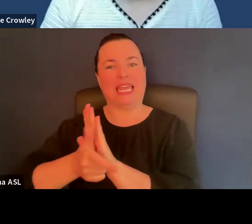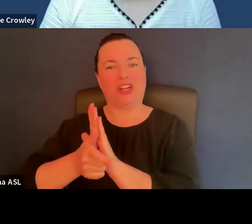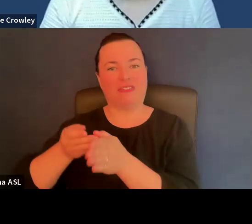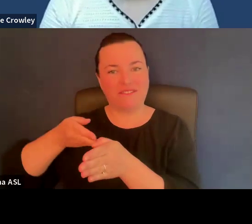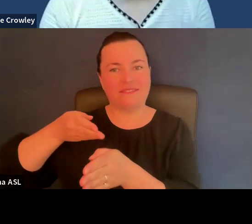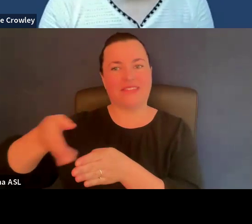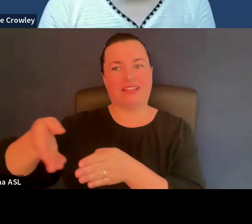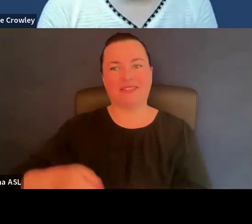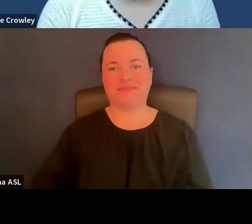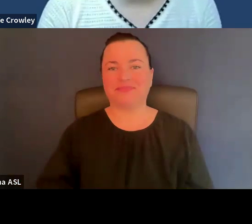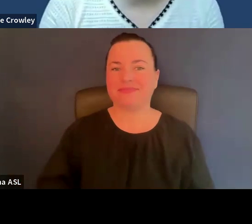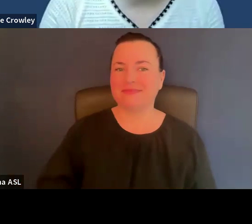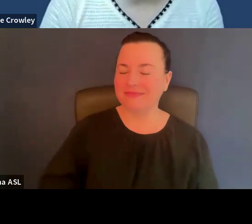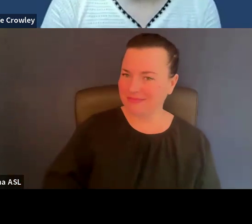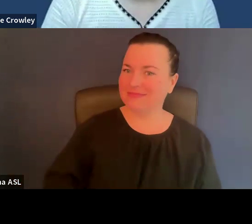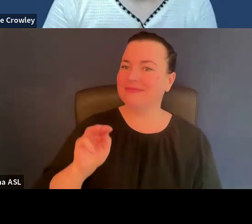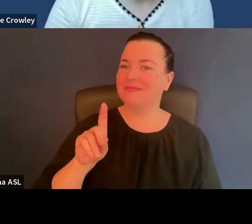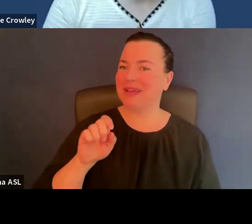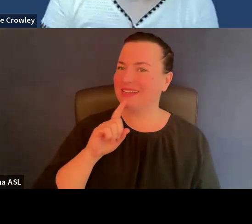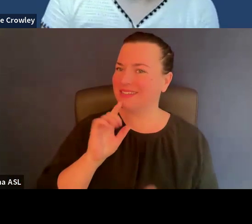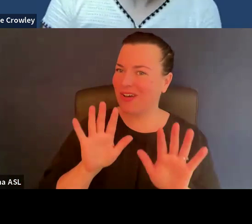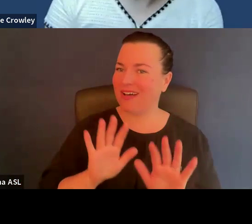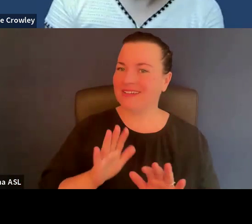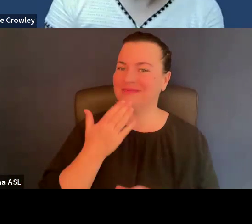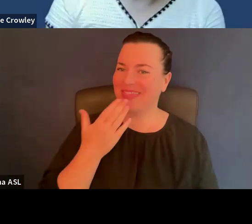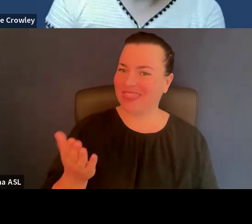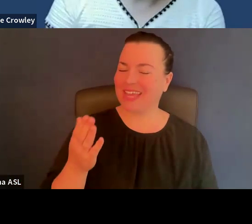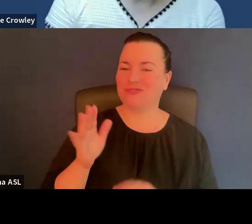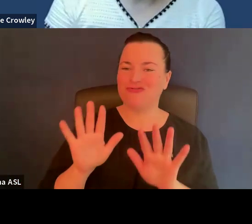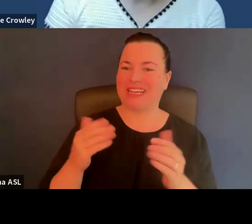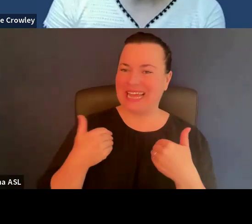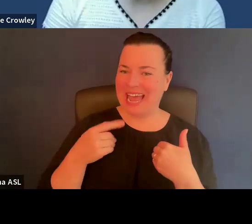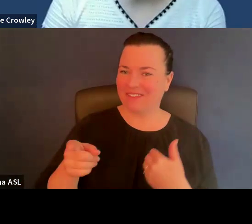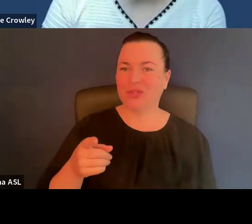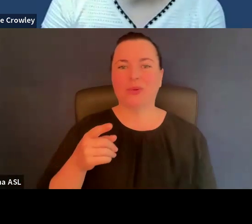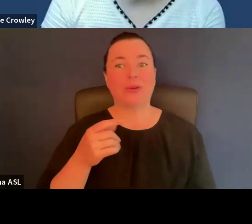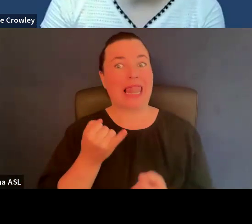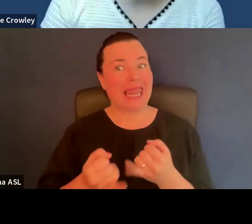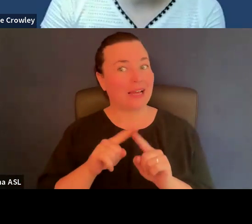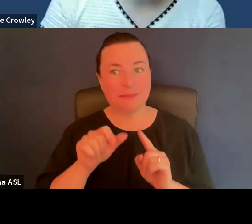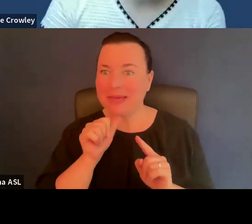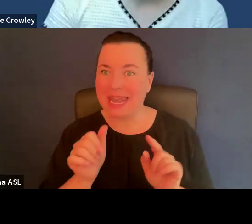Awesome, thank you Andrew. Great to have you. And last but certainly not least, Amanda, go ahead.